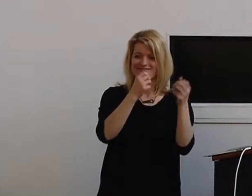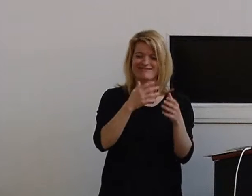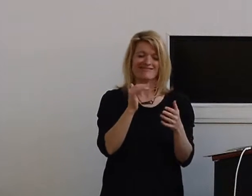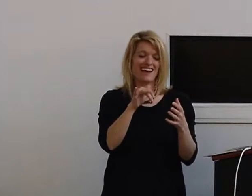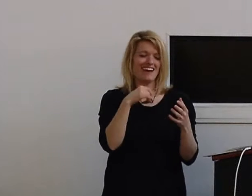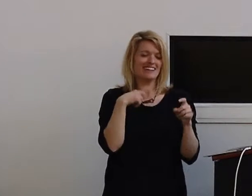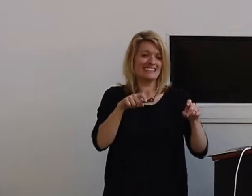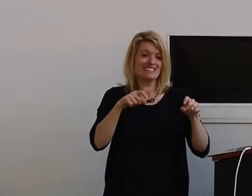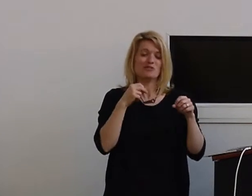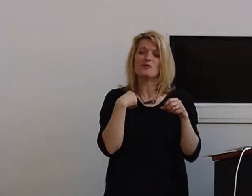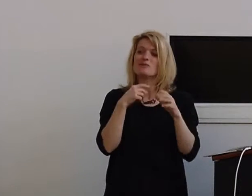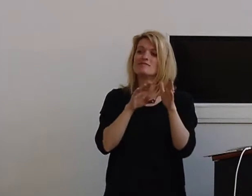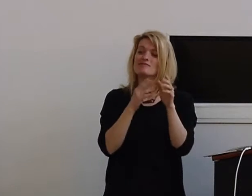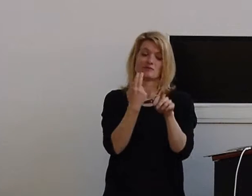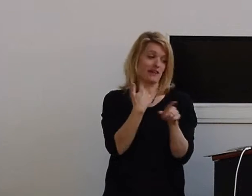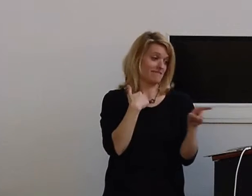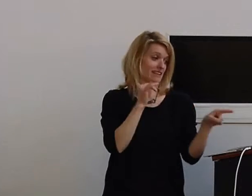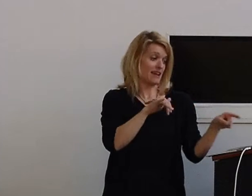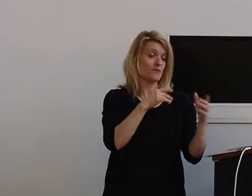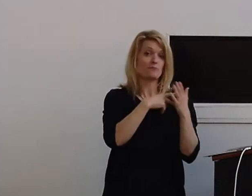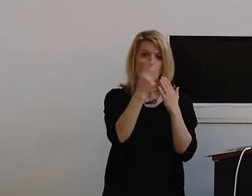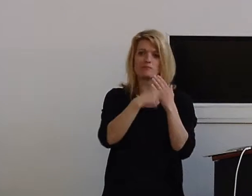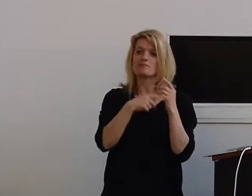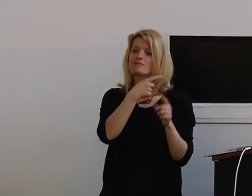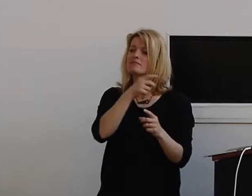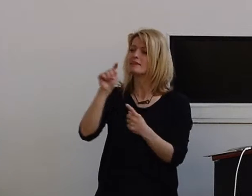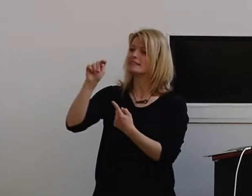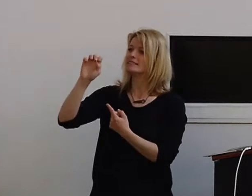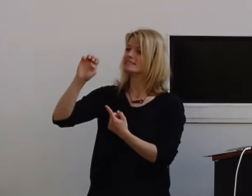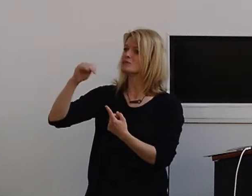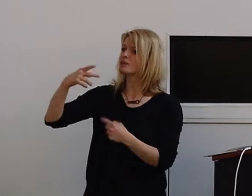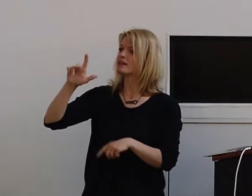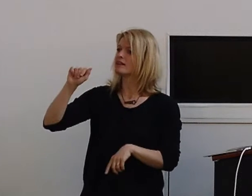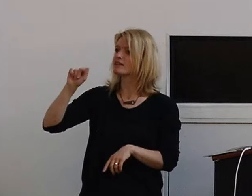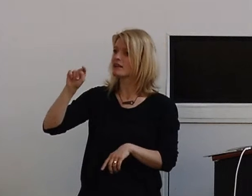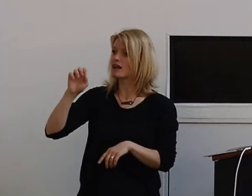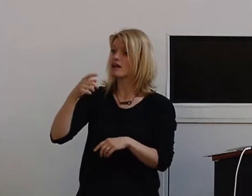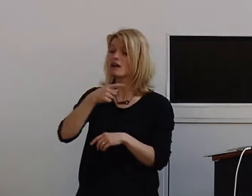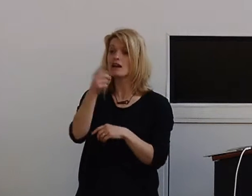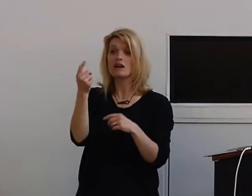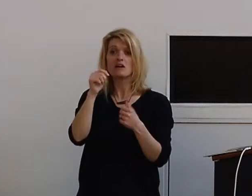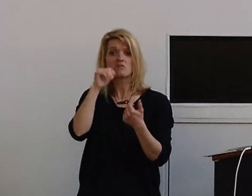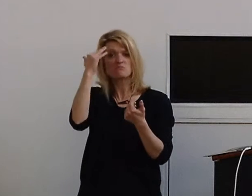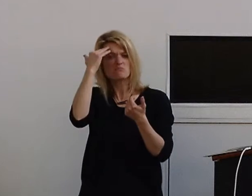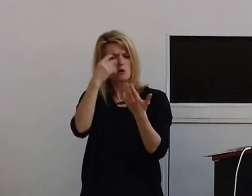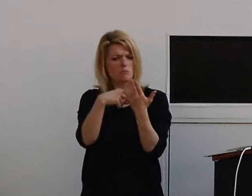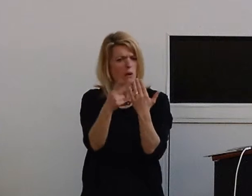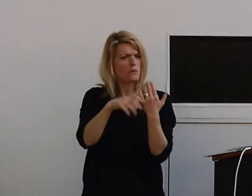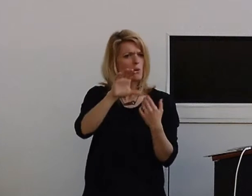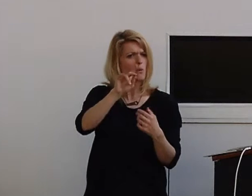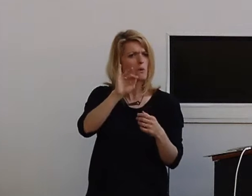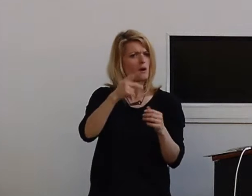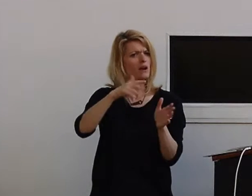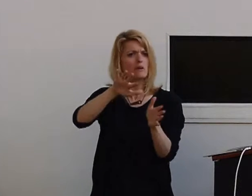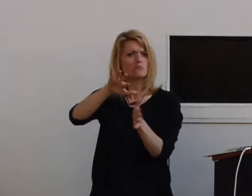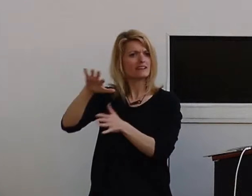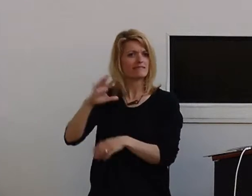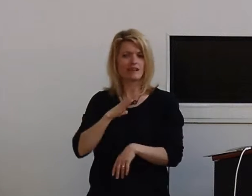We need the same for bilingual sign language resources. With this program, we have created a template.